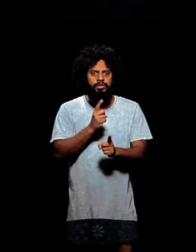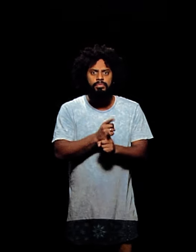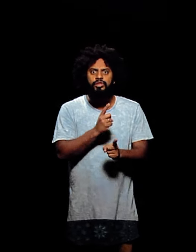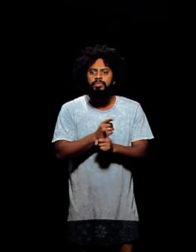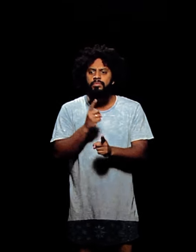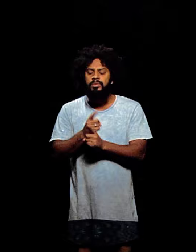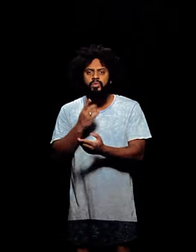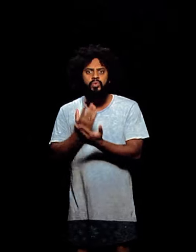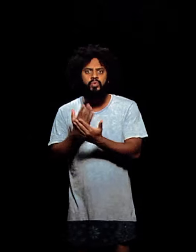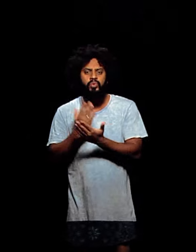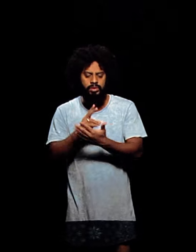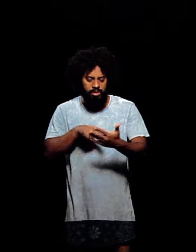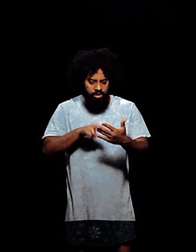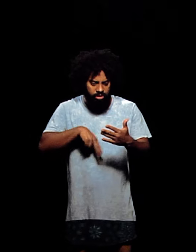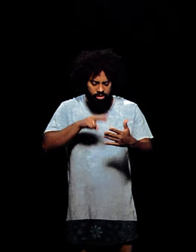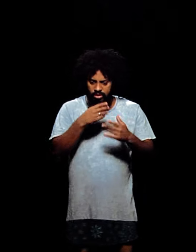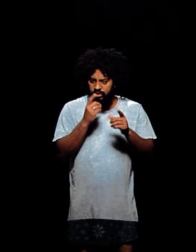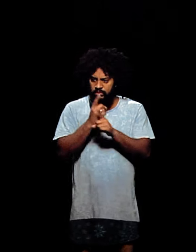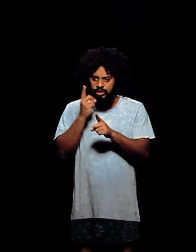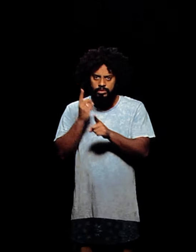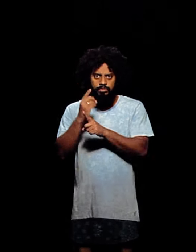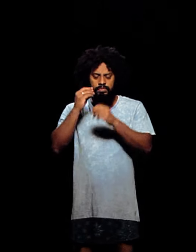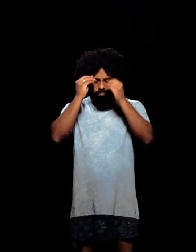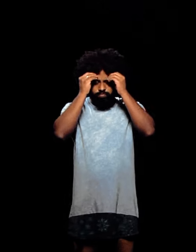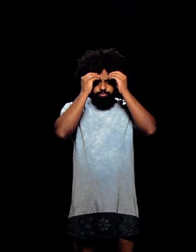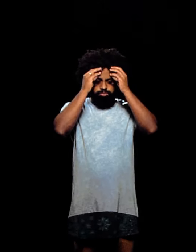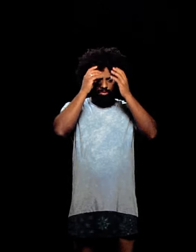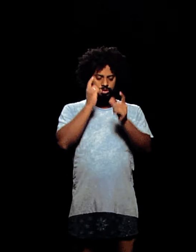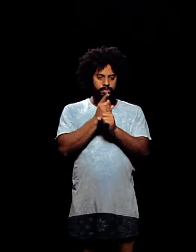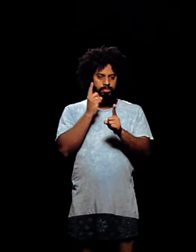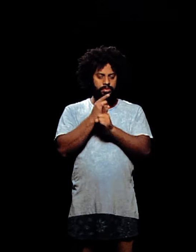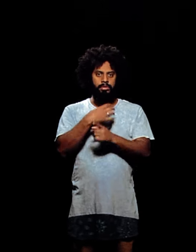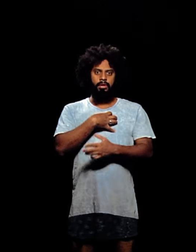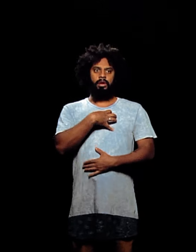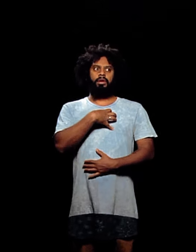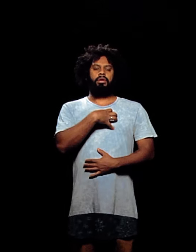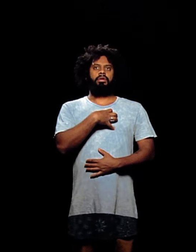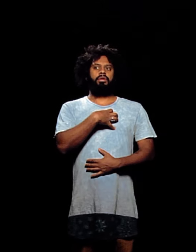The moment I had contact with the black movement I began to have access,